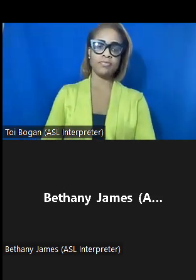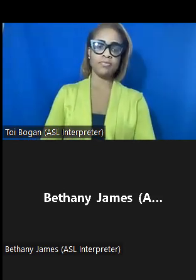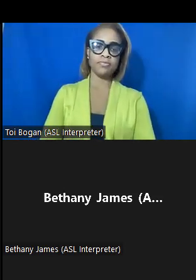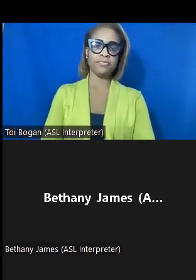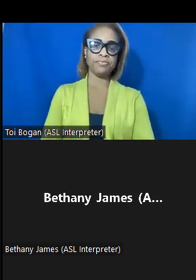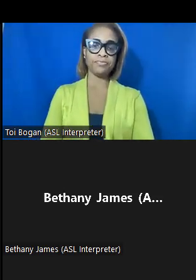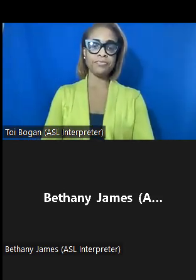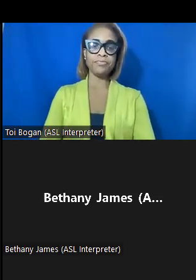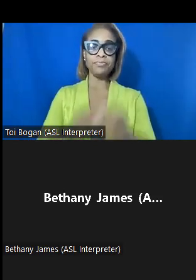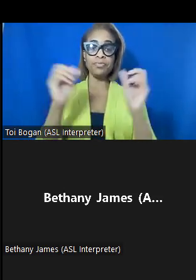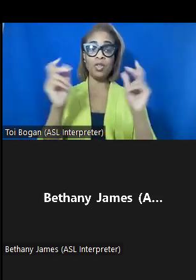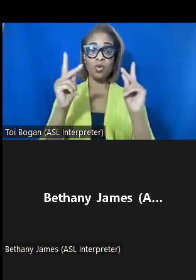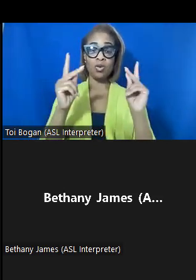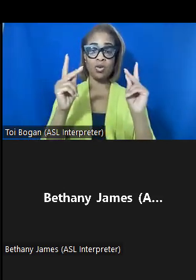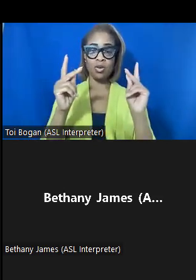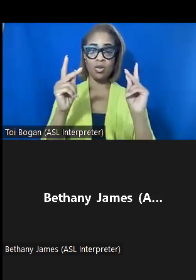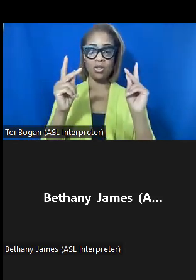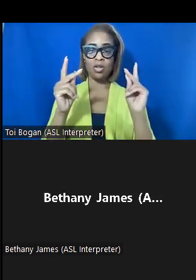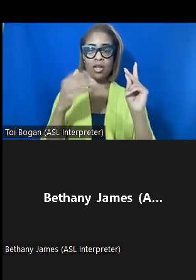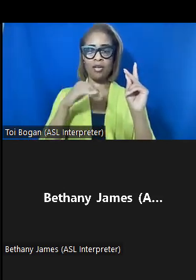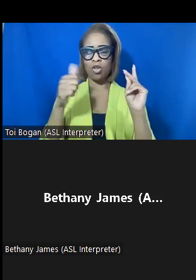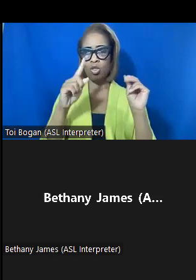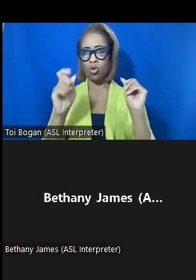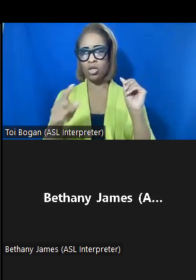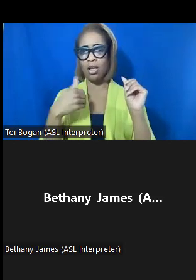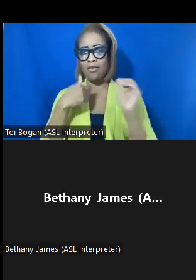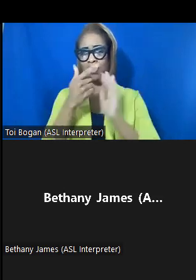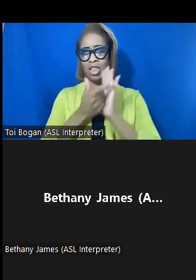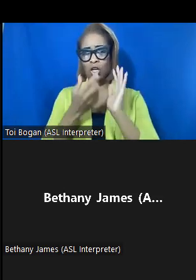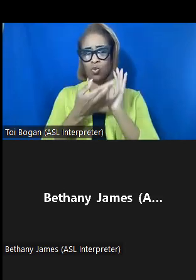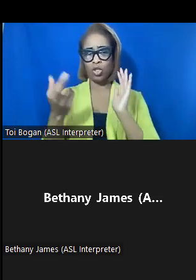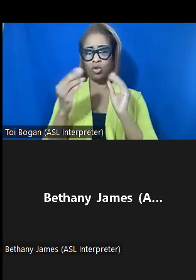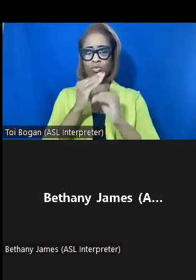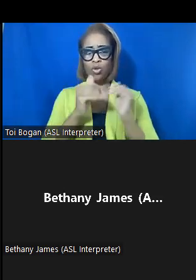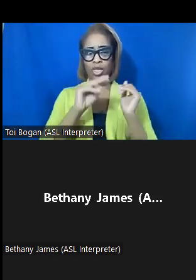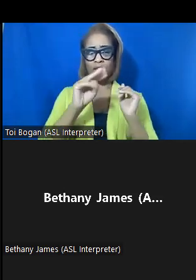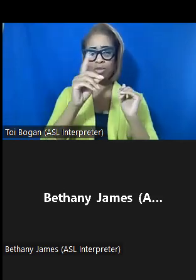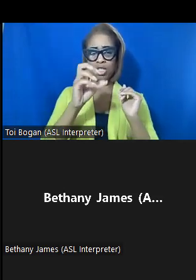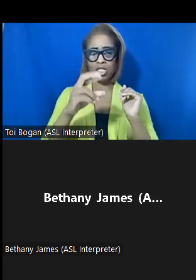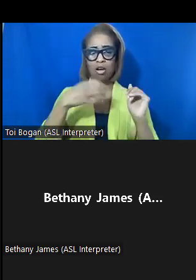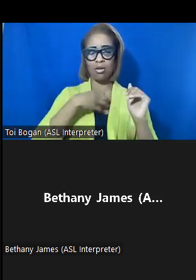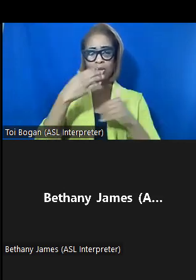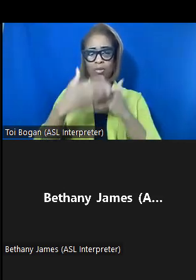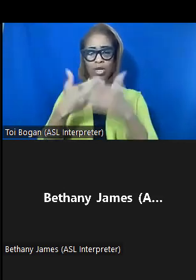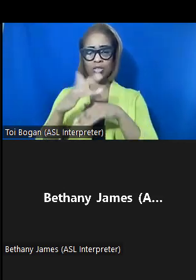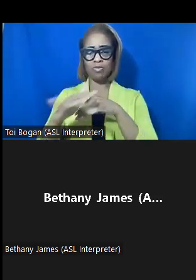Okay. There's another question. Are there legal resources beyond the MDCR complaint process available to those who are